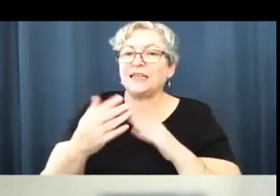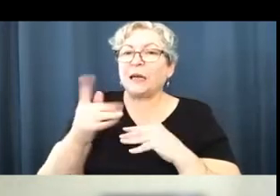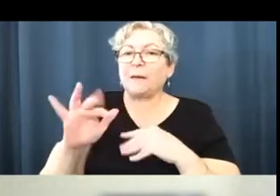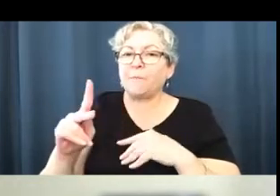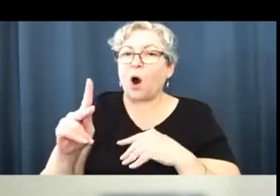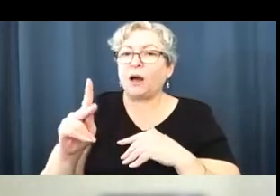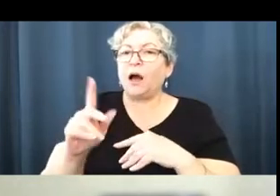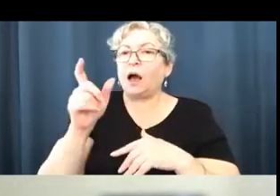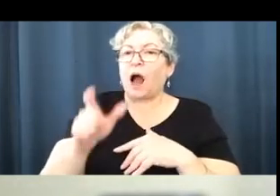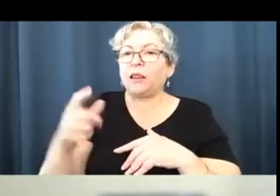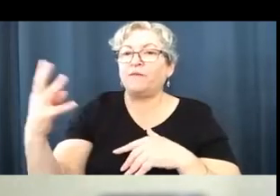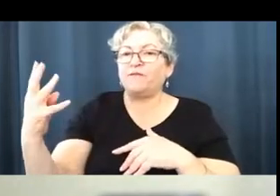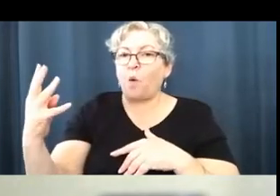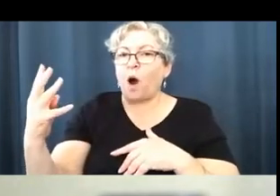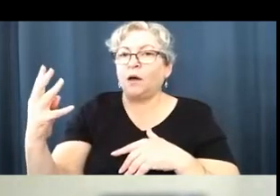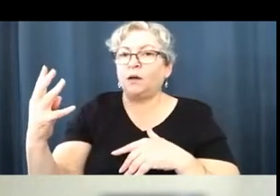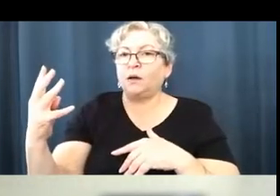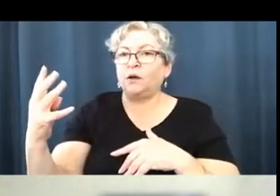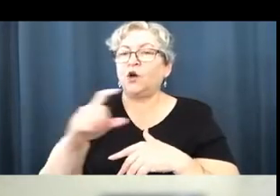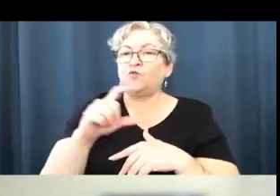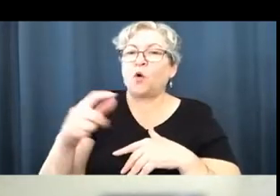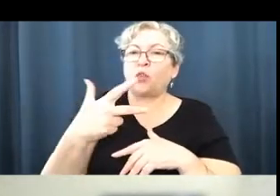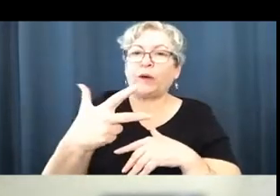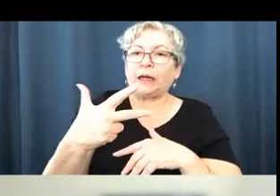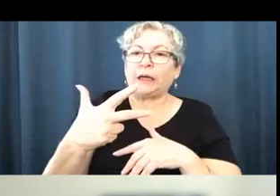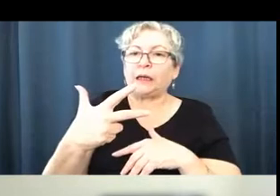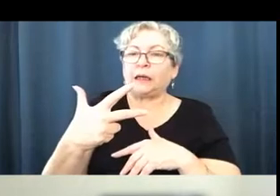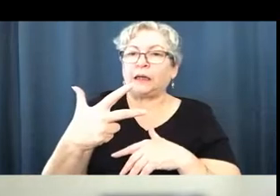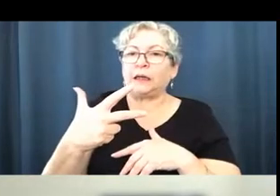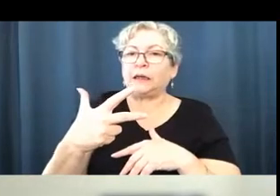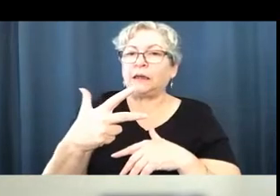Column four, row three column one radio button not checked.